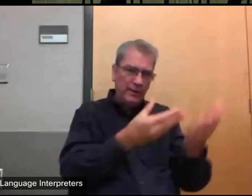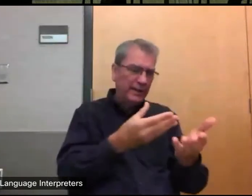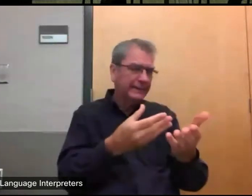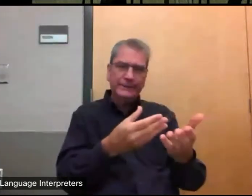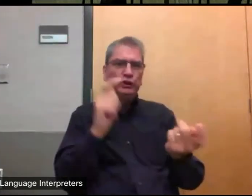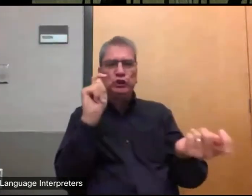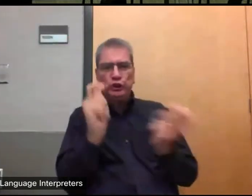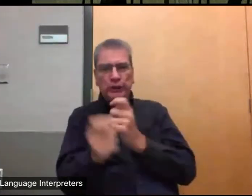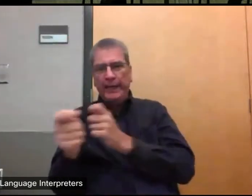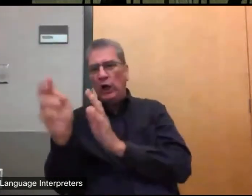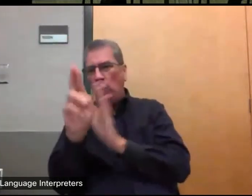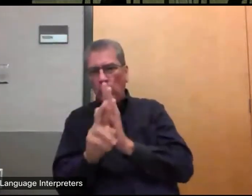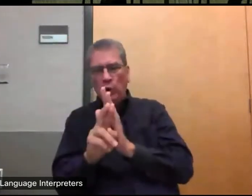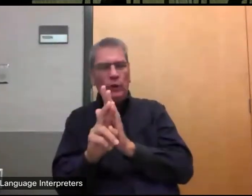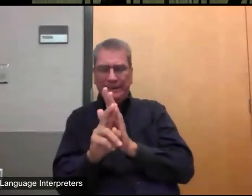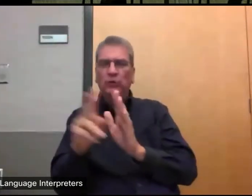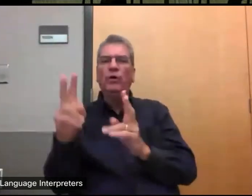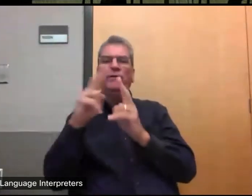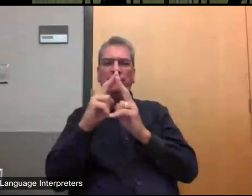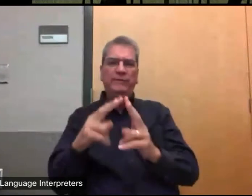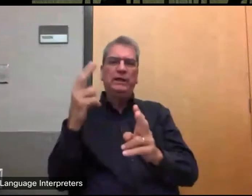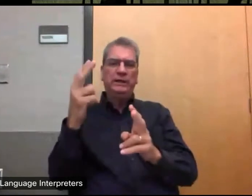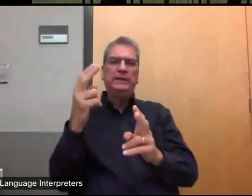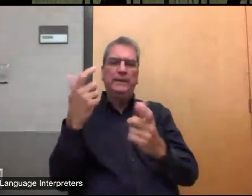like that. So, just a unique circumstance. Uh, Jason. Yeah.